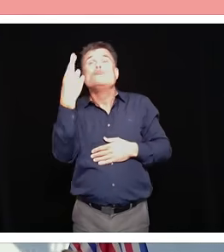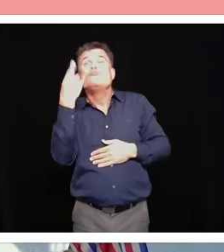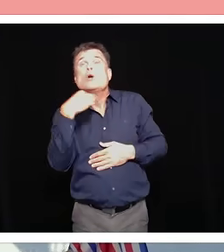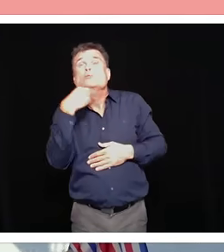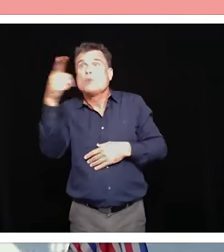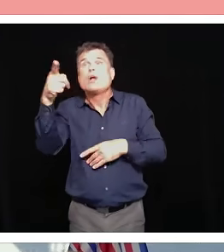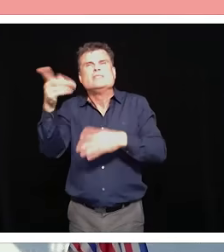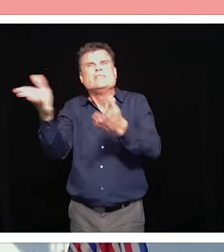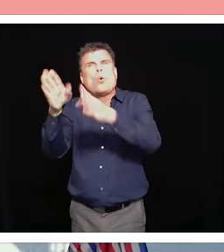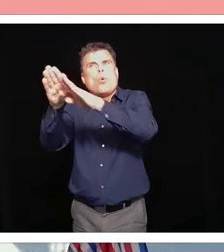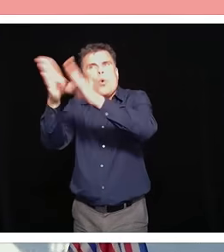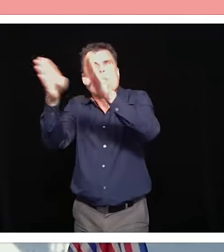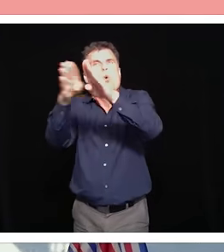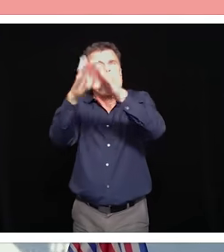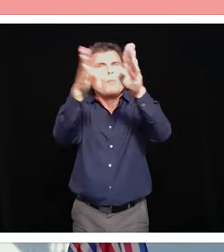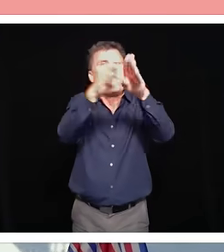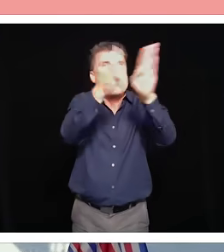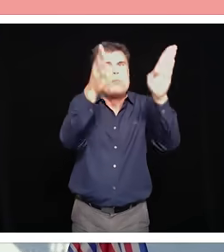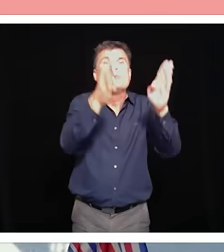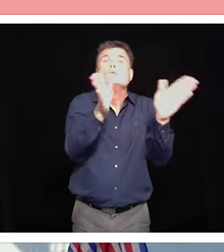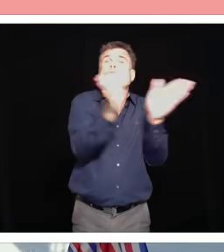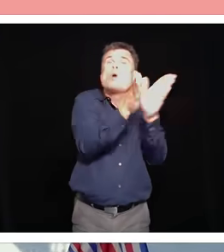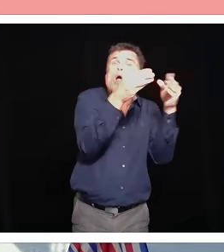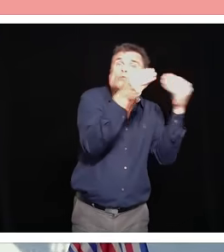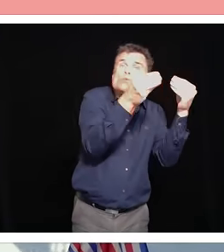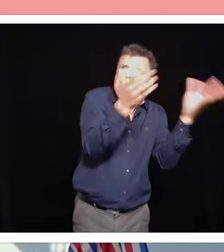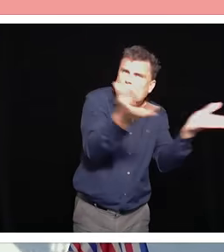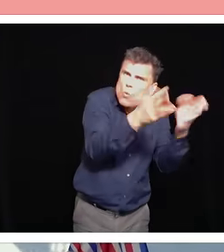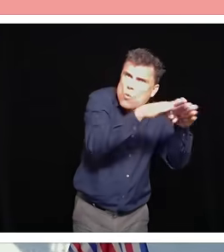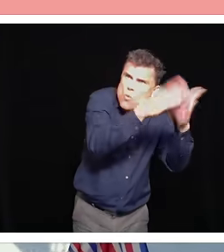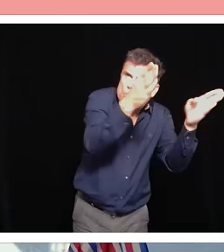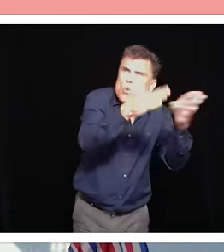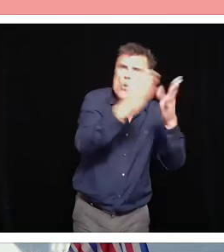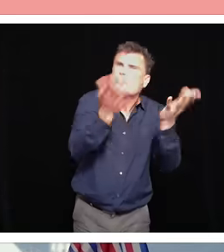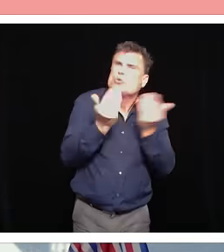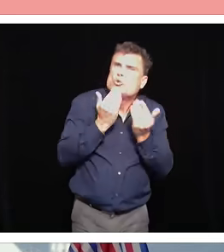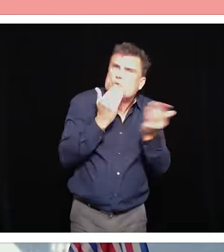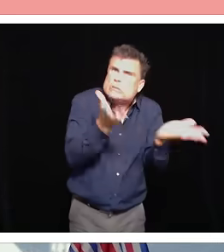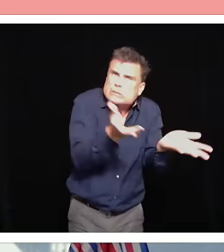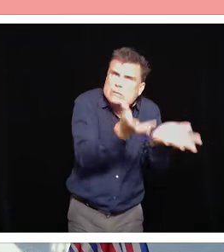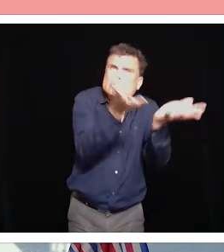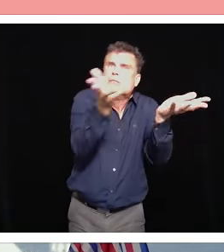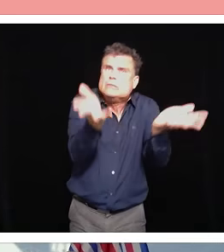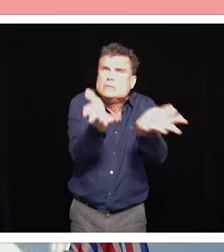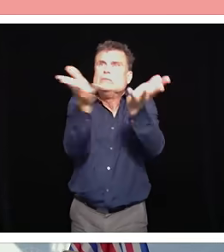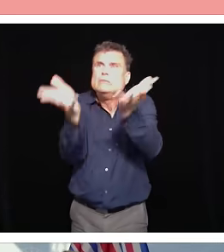can segmented out that way as well. But this is to tell us that we still are seeing